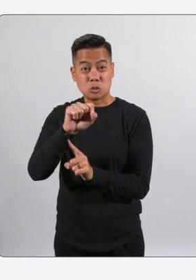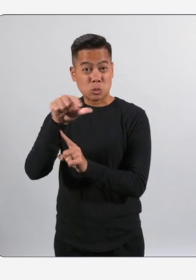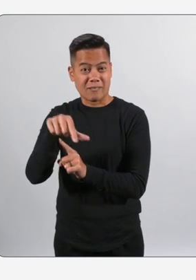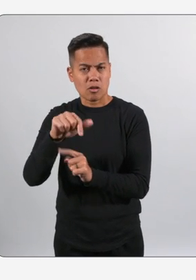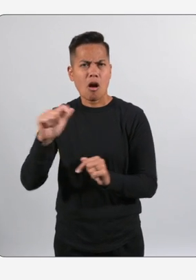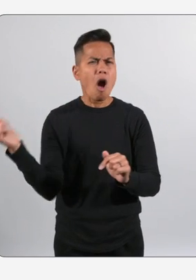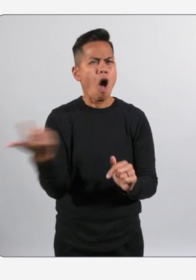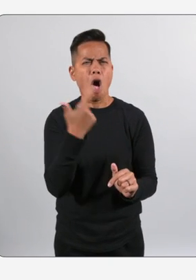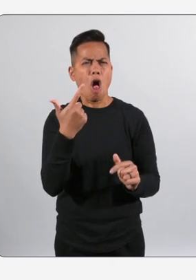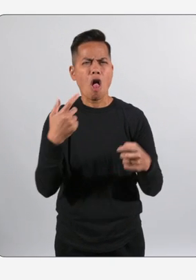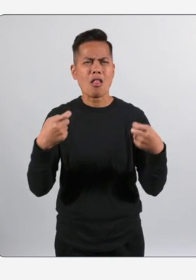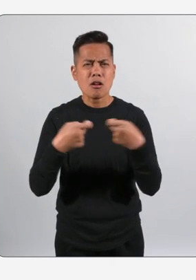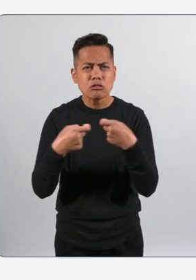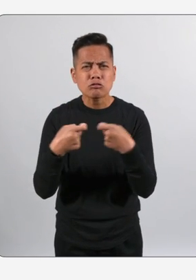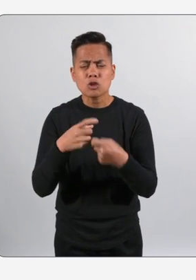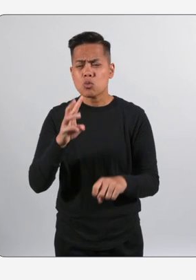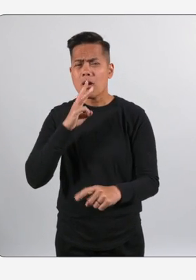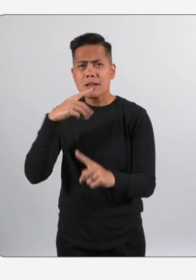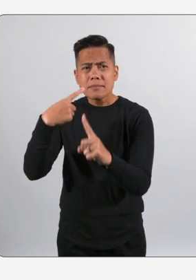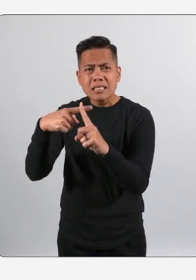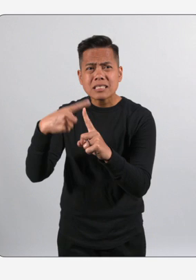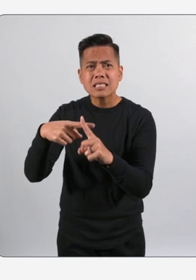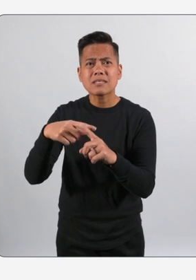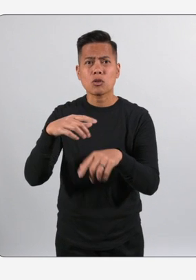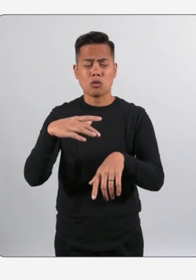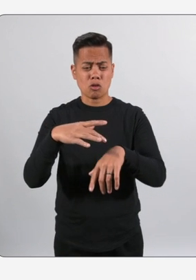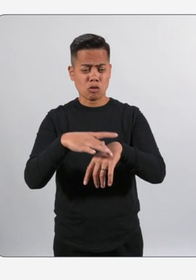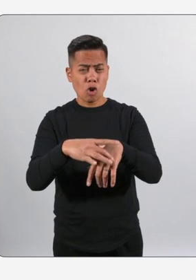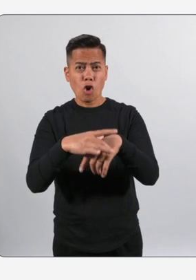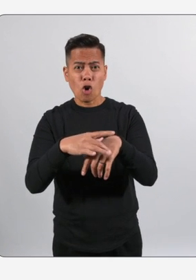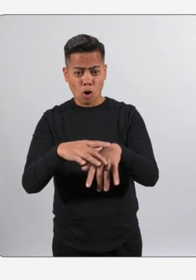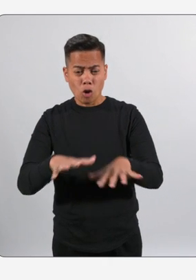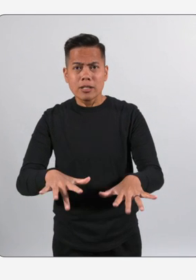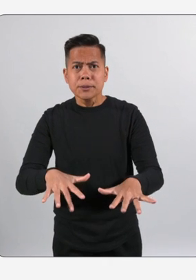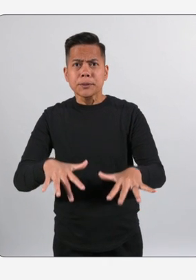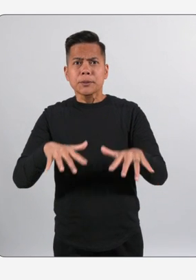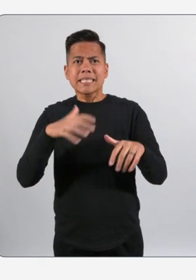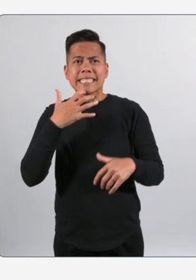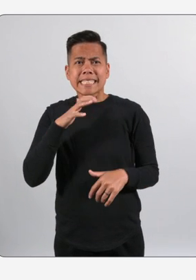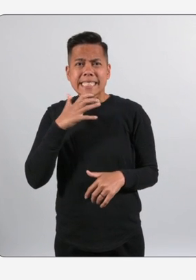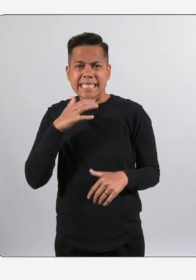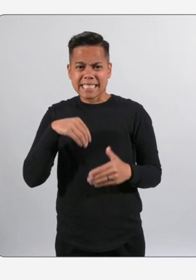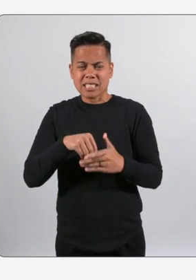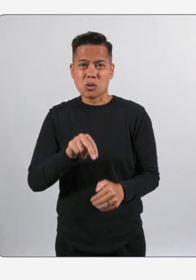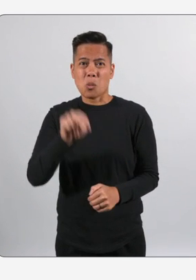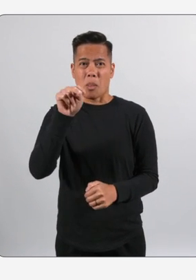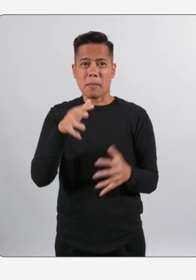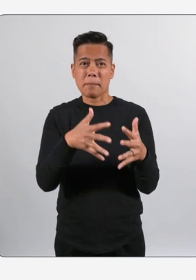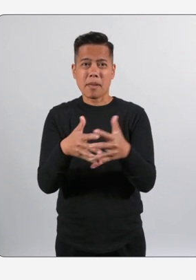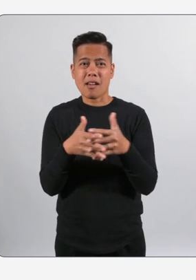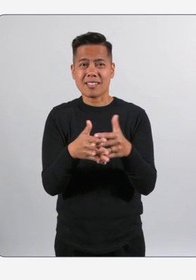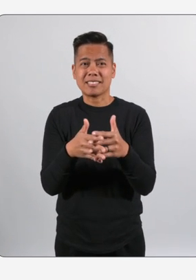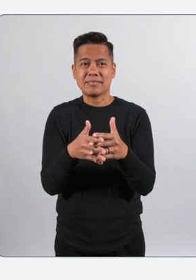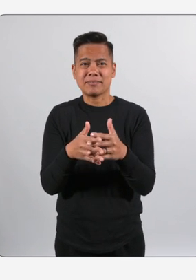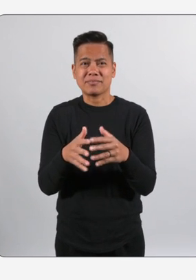all electric, water positive with the largest geothermal installation in North America. You're sitting right on it.